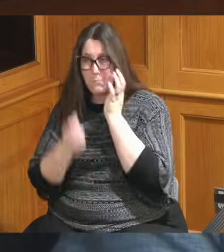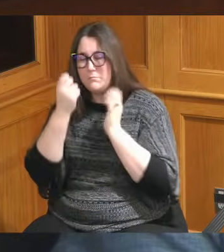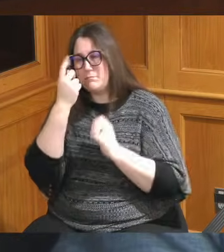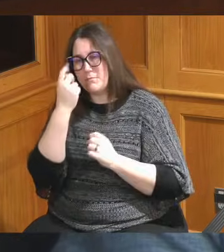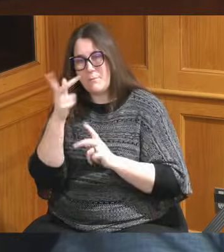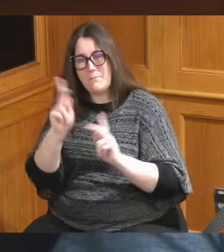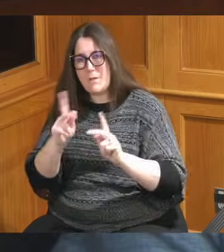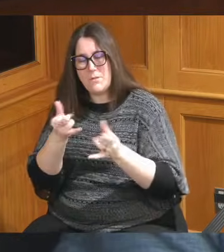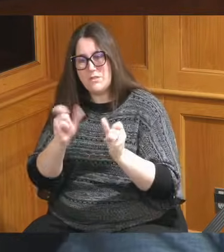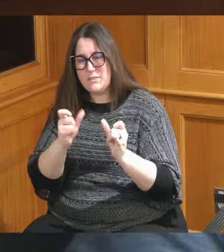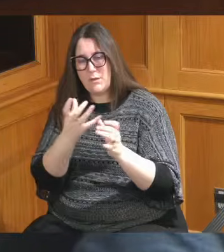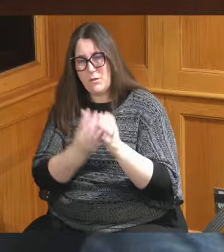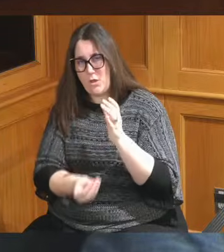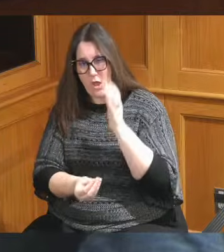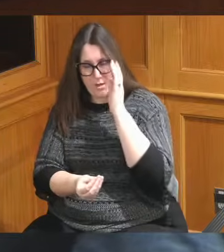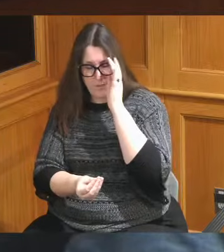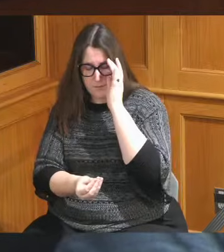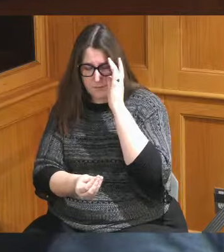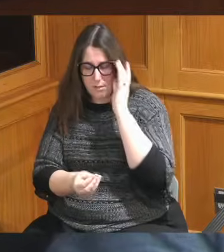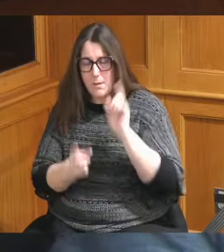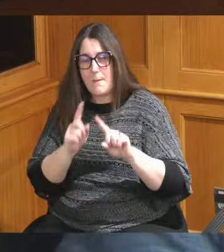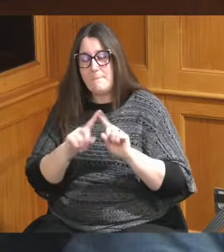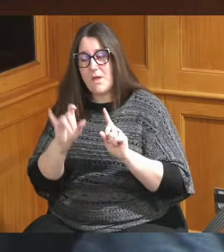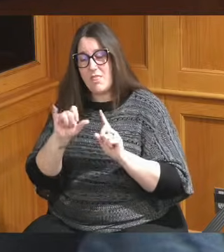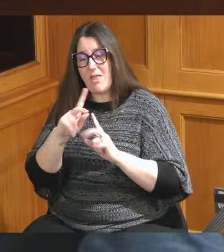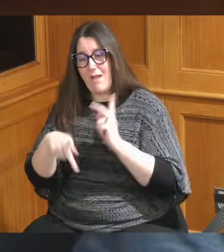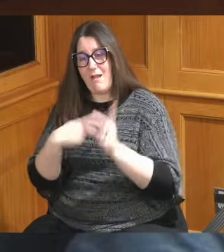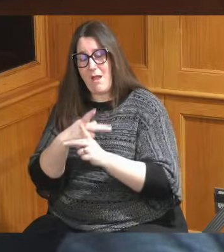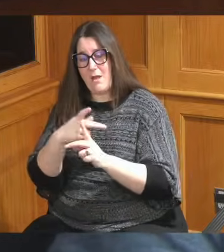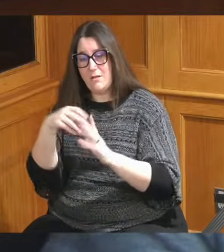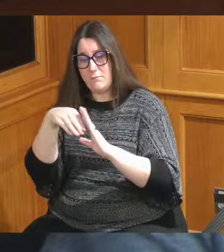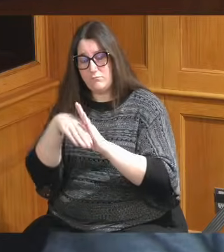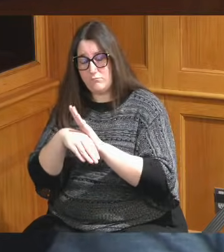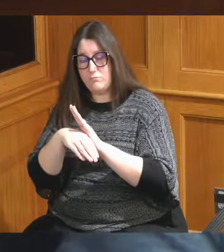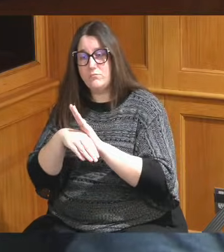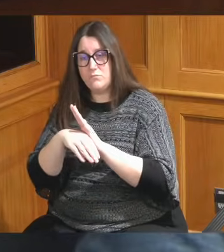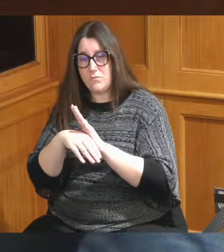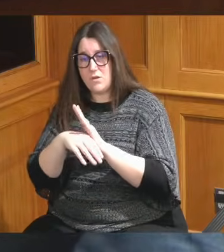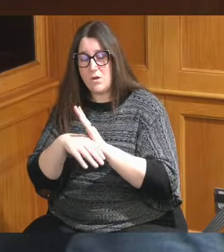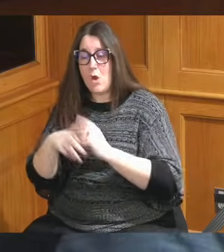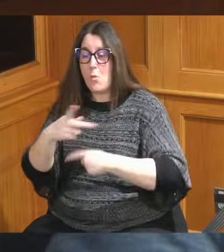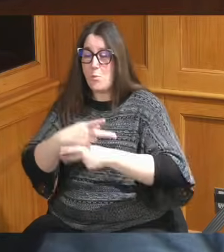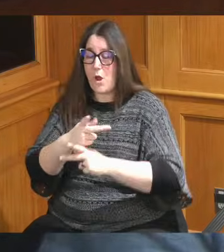in the community, but these kinds of declines are a product of the work of the coalition,